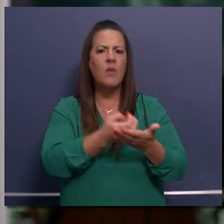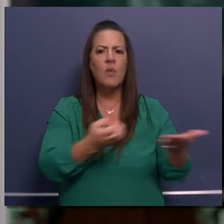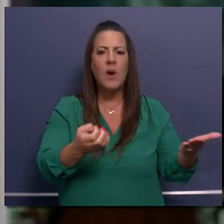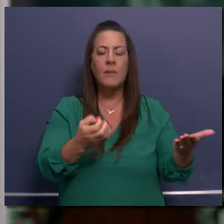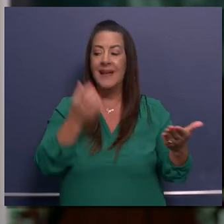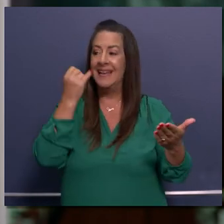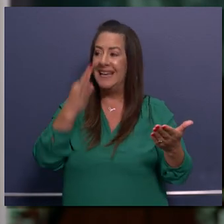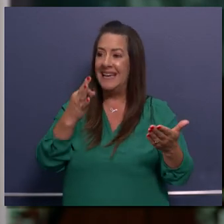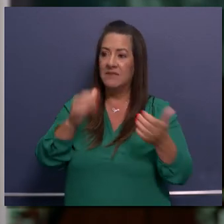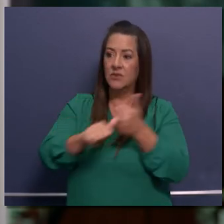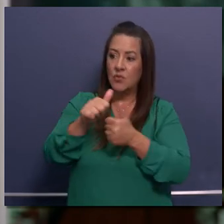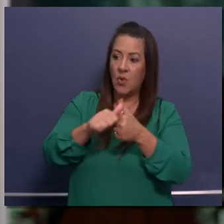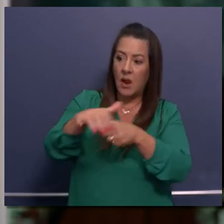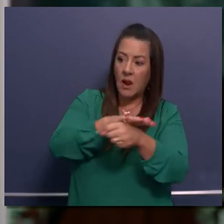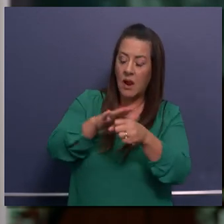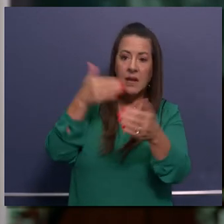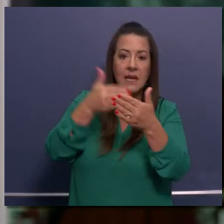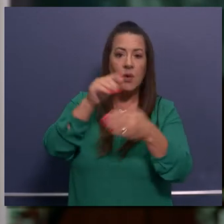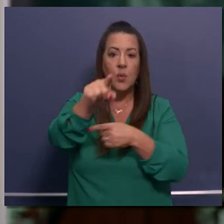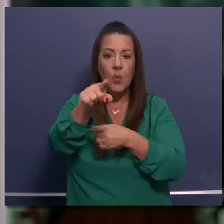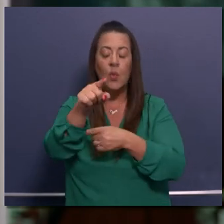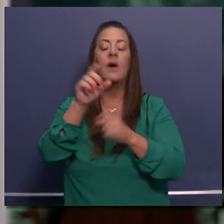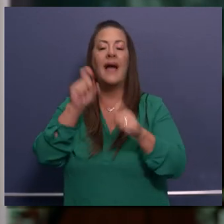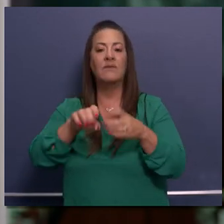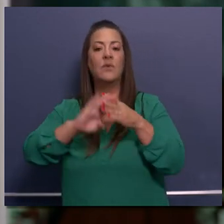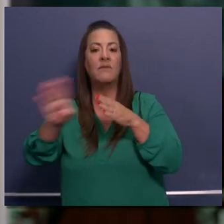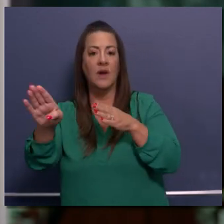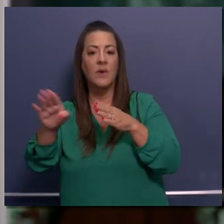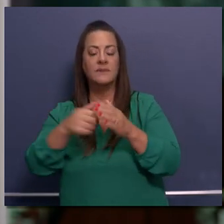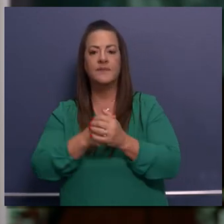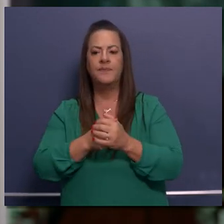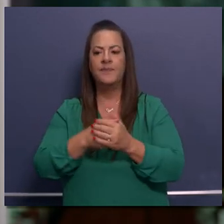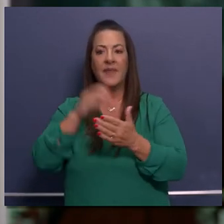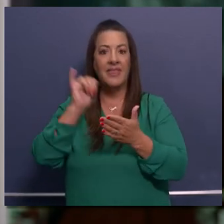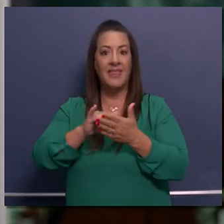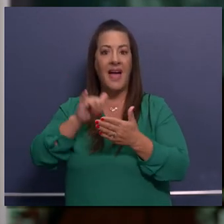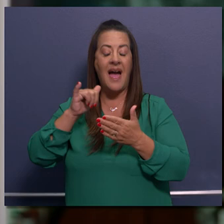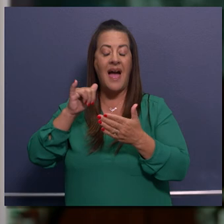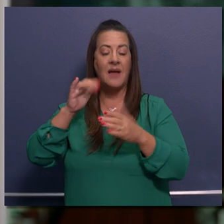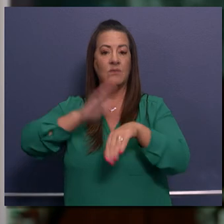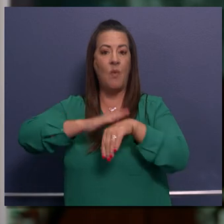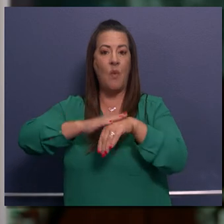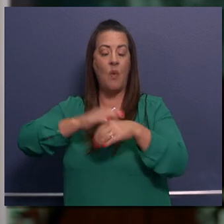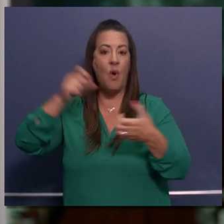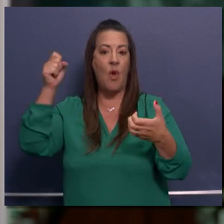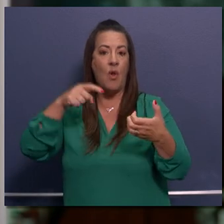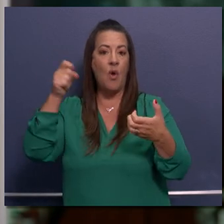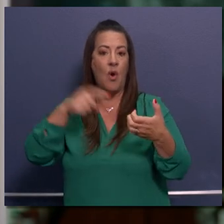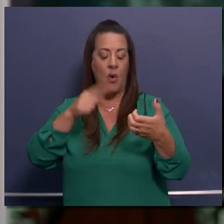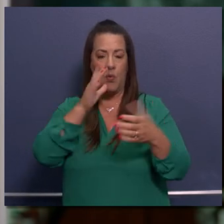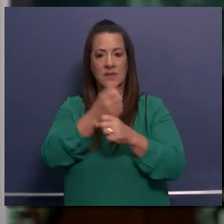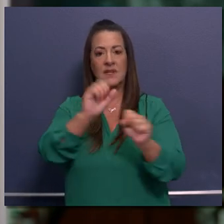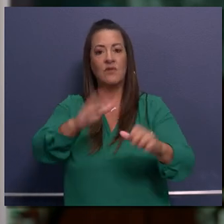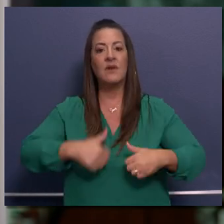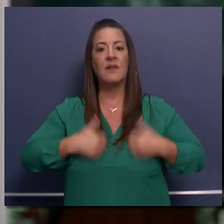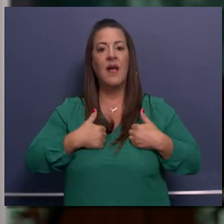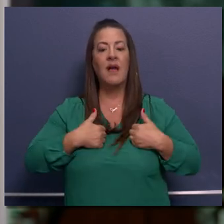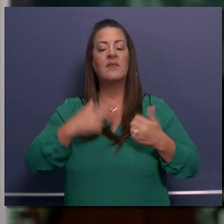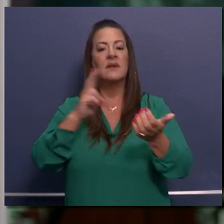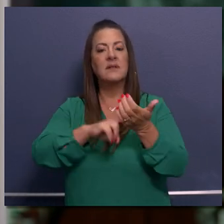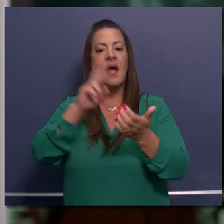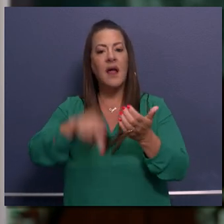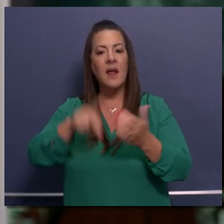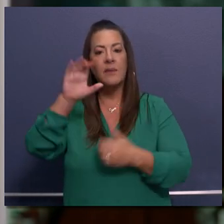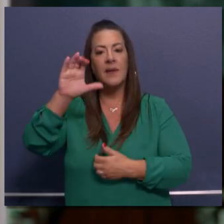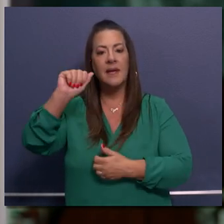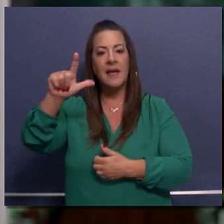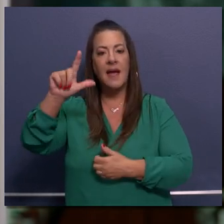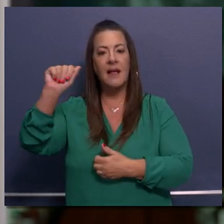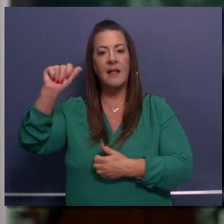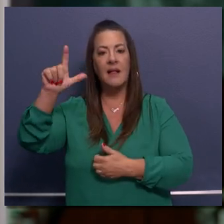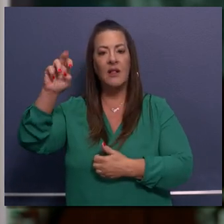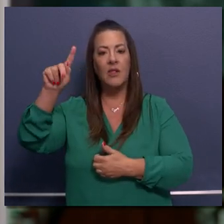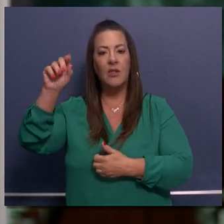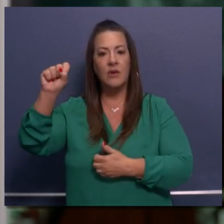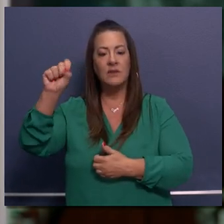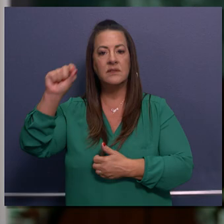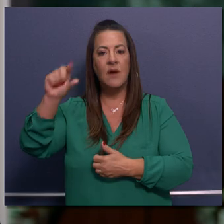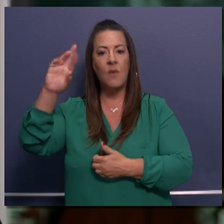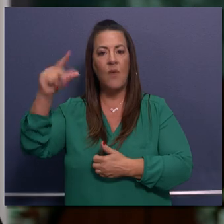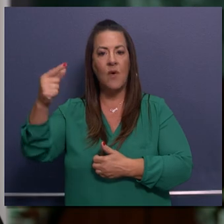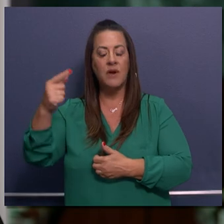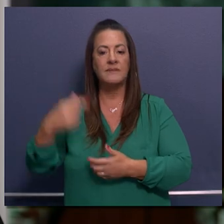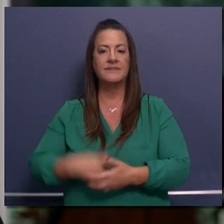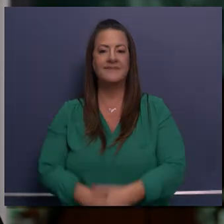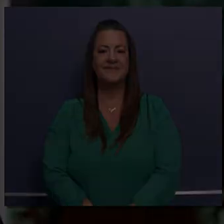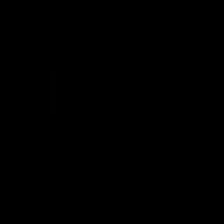area warrant an evacuation. These alerts can save lives. Go to CalAlerts.org to sign up now.